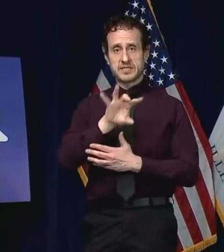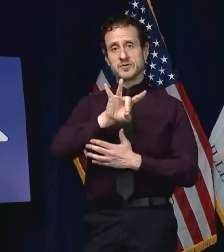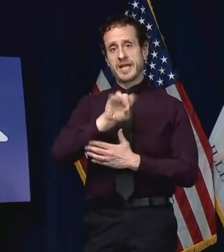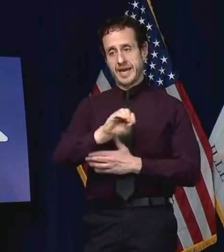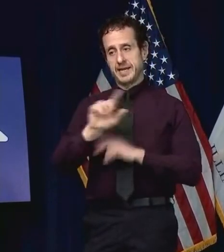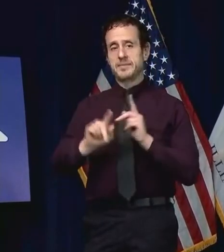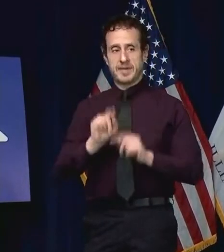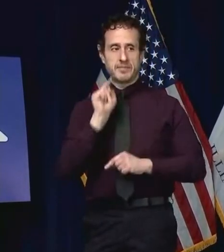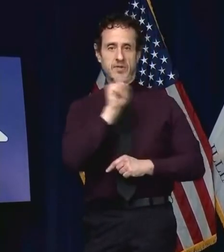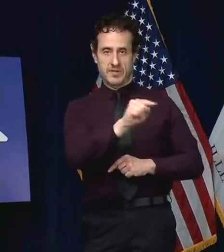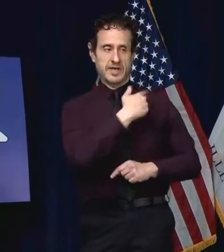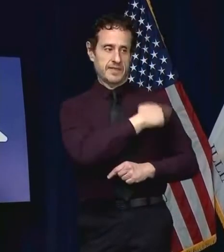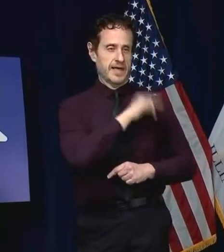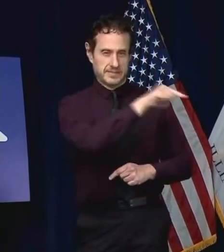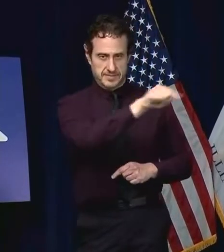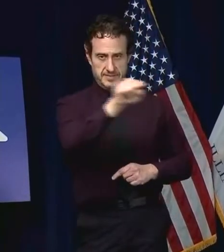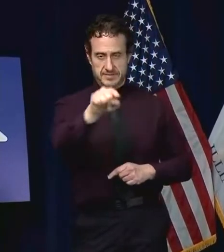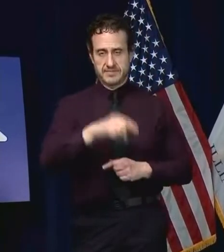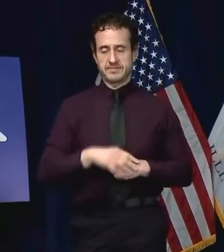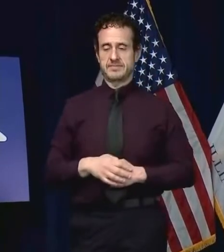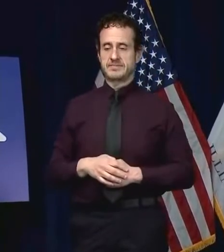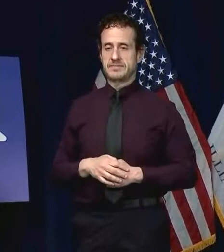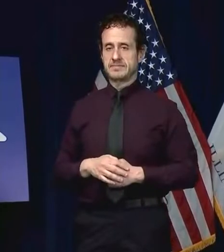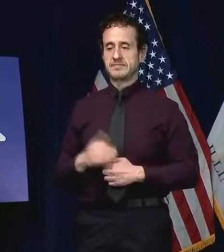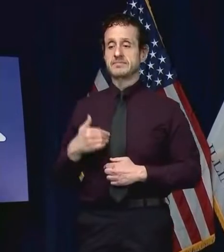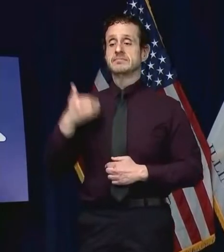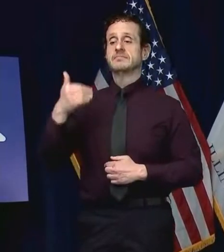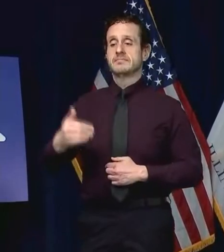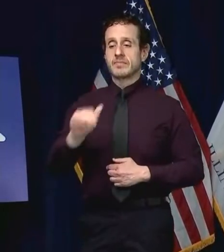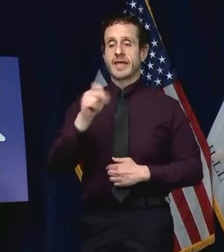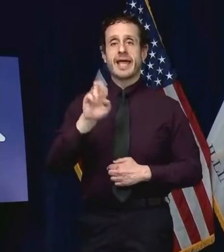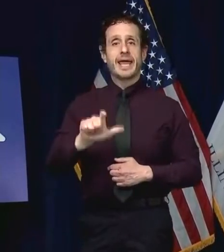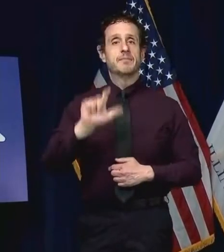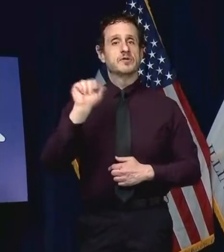going on April 6th. We had 3680 patients. On on April